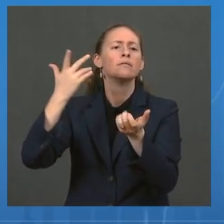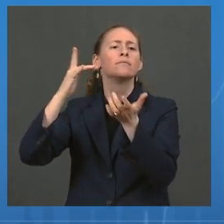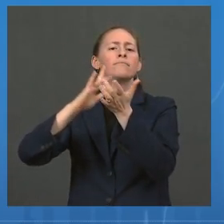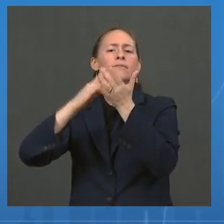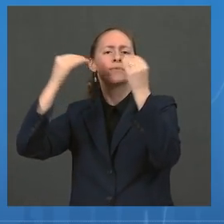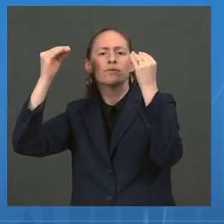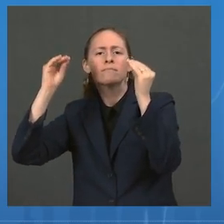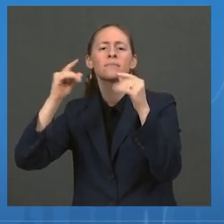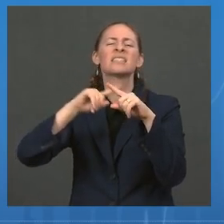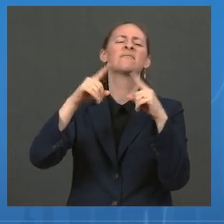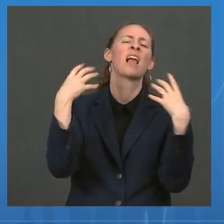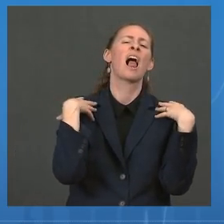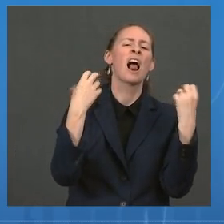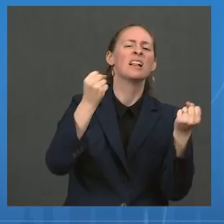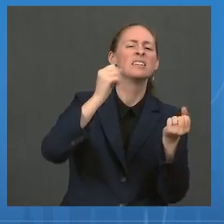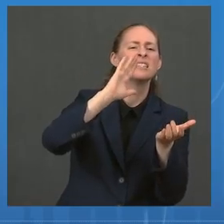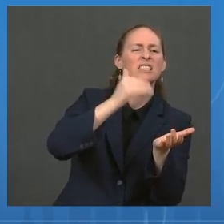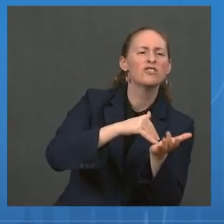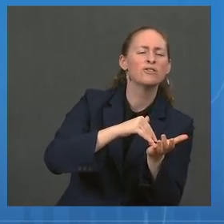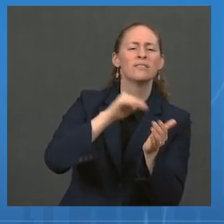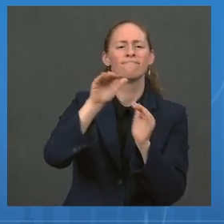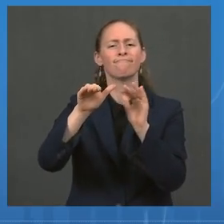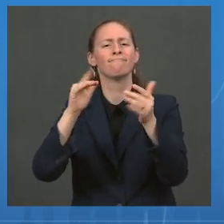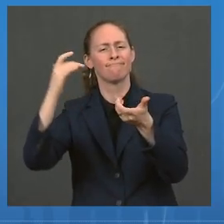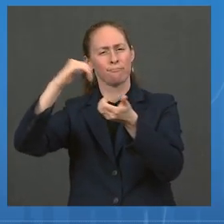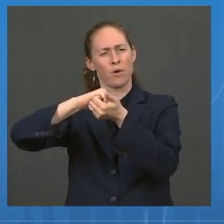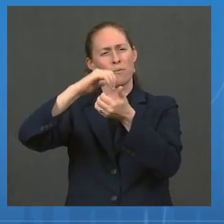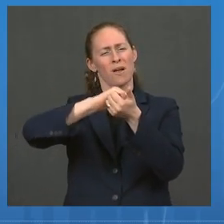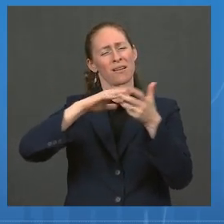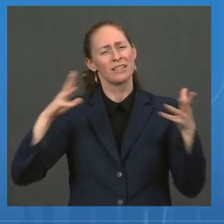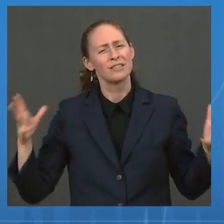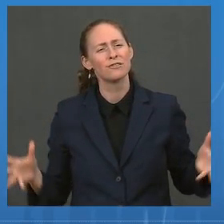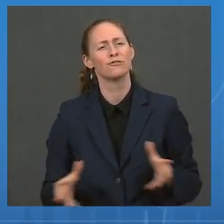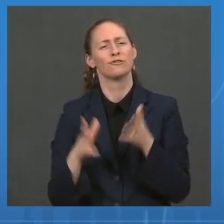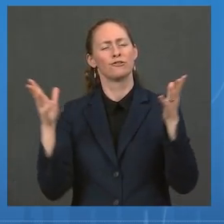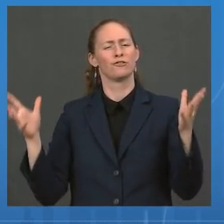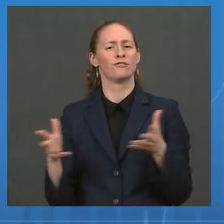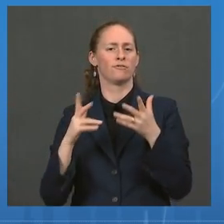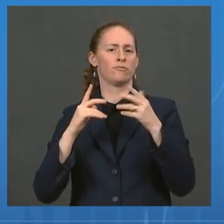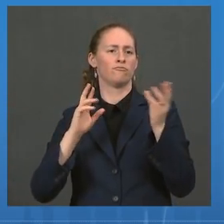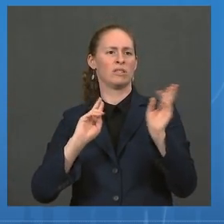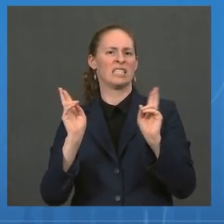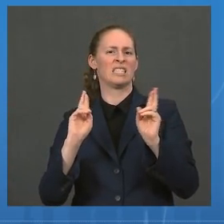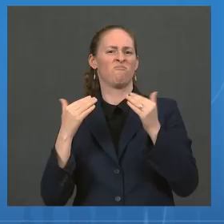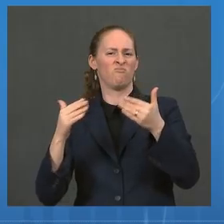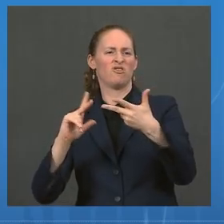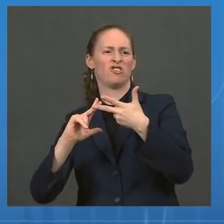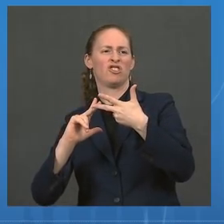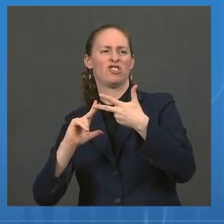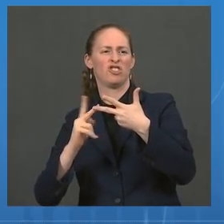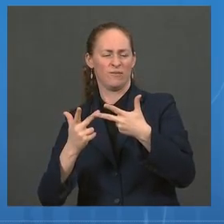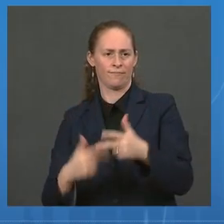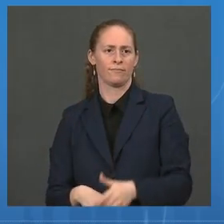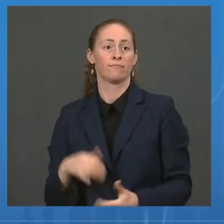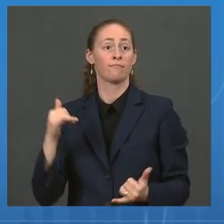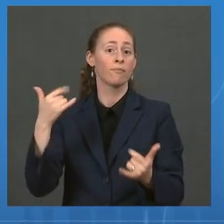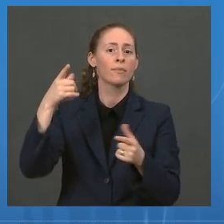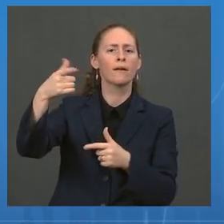and other providers to get booster shots in arms. The Department of Veterans Affairs is reaching out to over 700,000 veterans